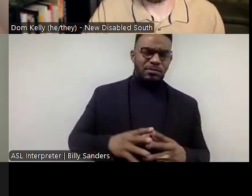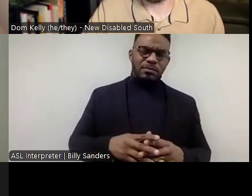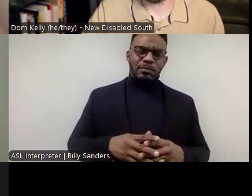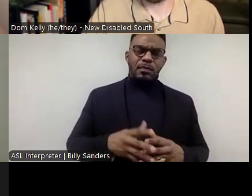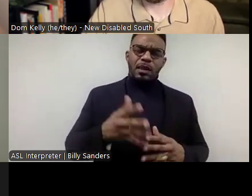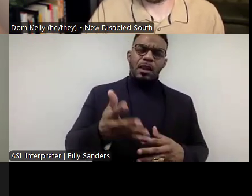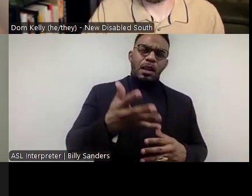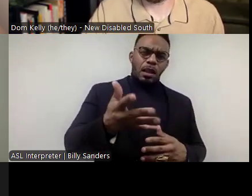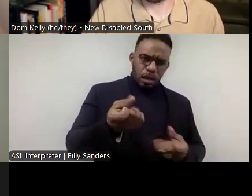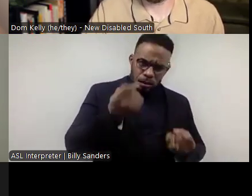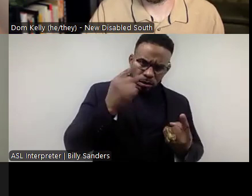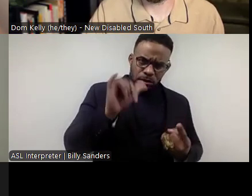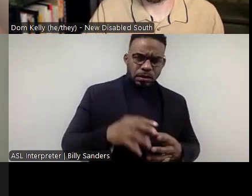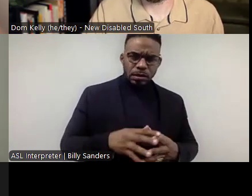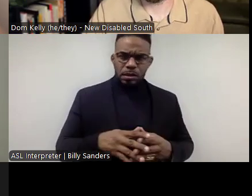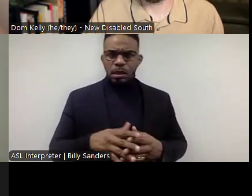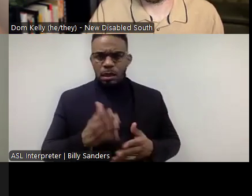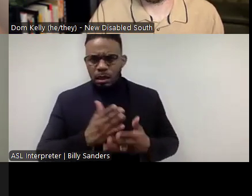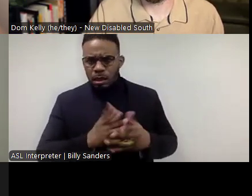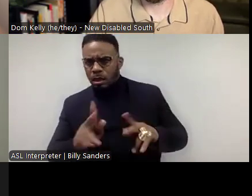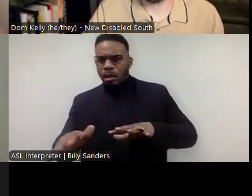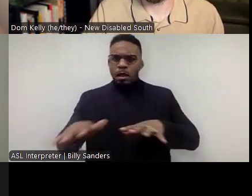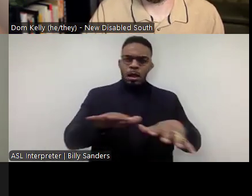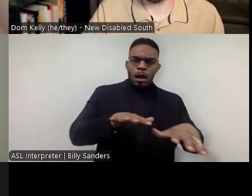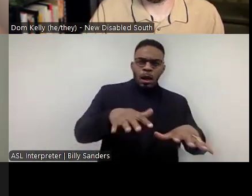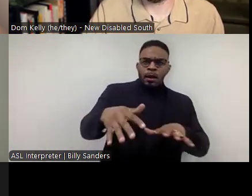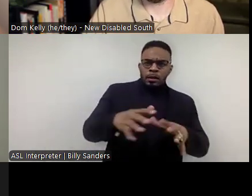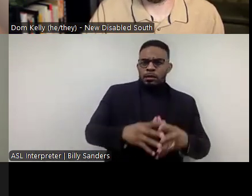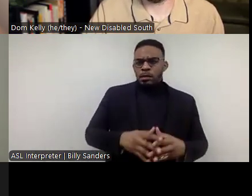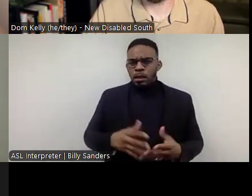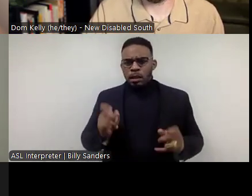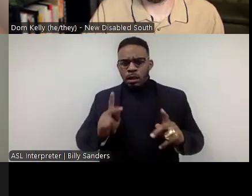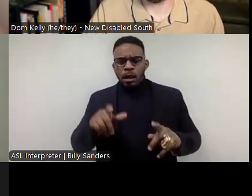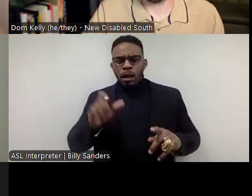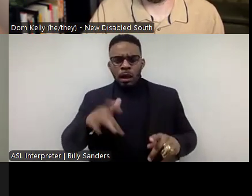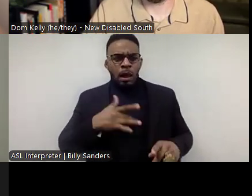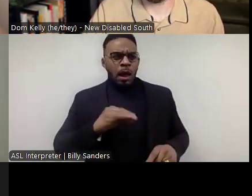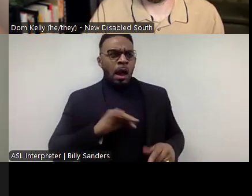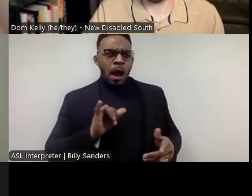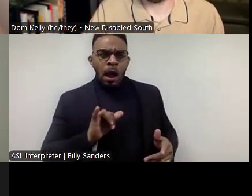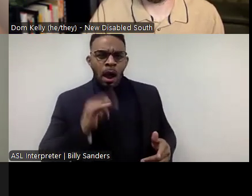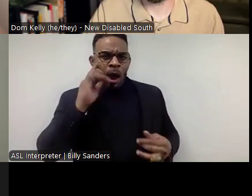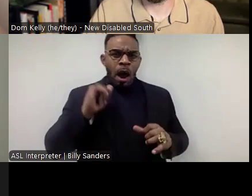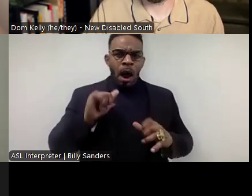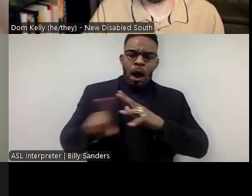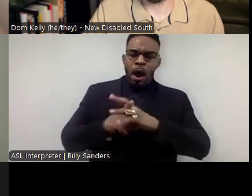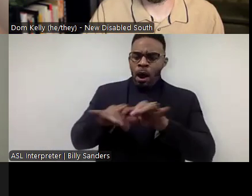consent to being told that I have to do this or I have to do that. And understand that some folks, you know, a lot of